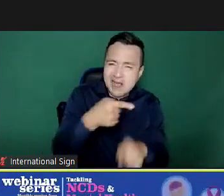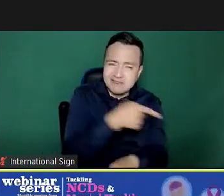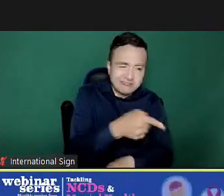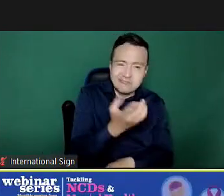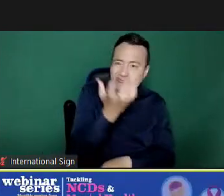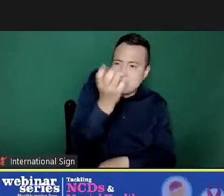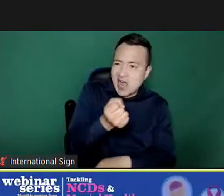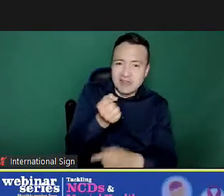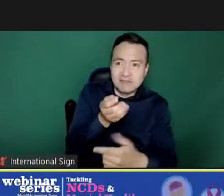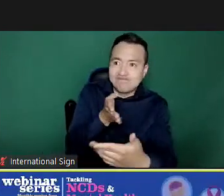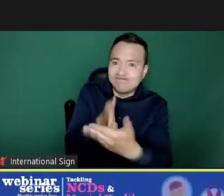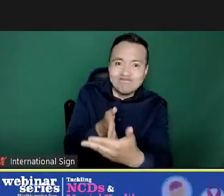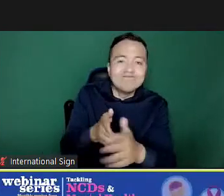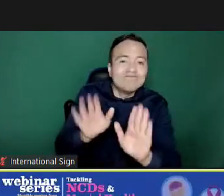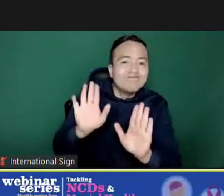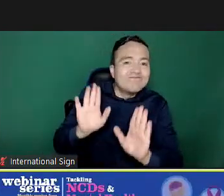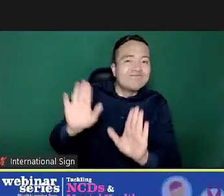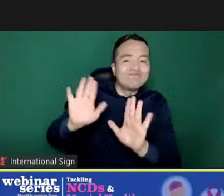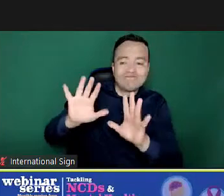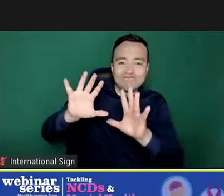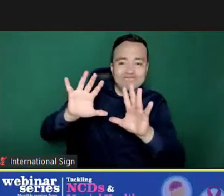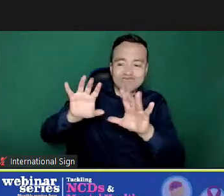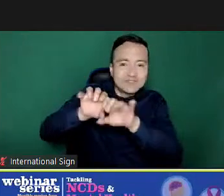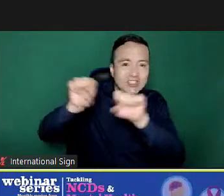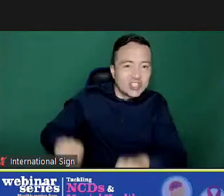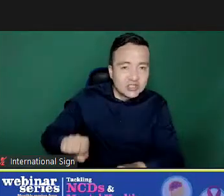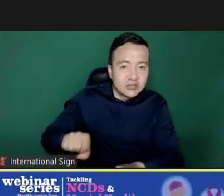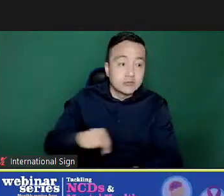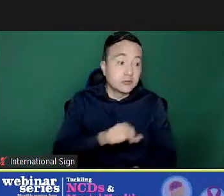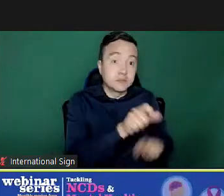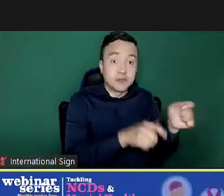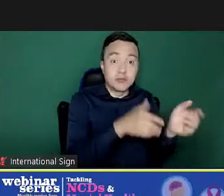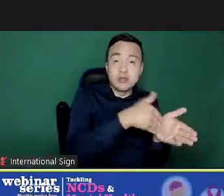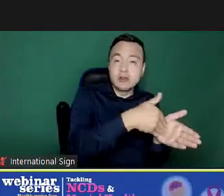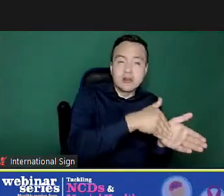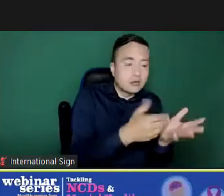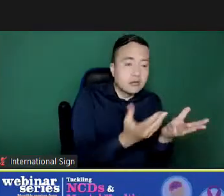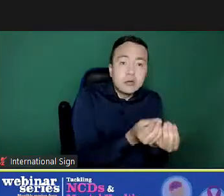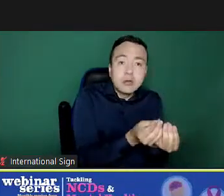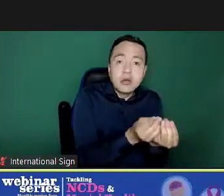. For example, migrants, the poor, Indigenous populations.